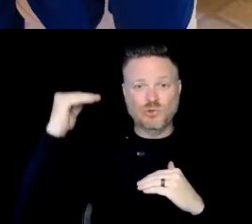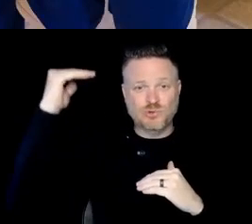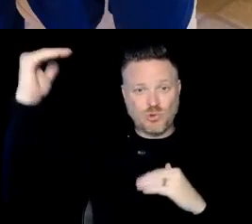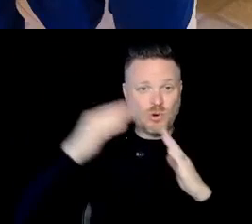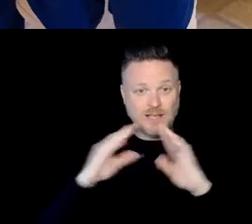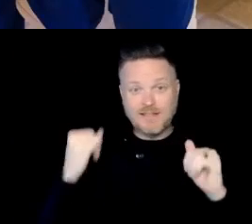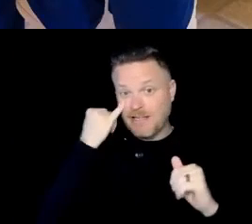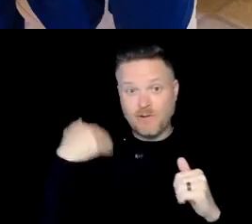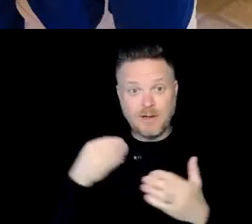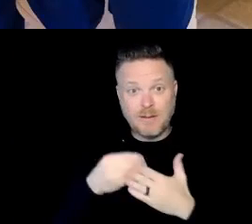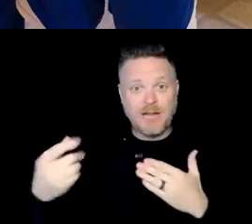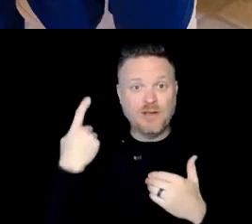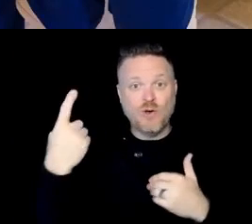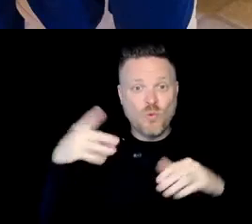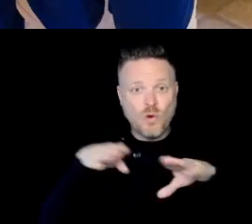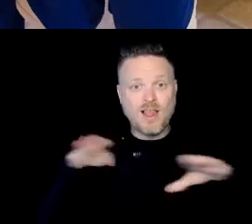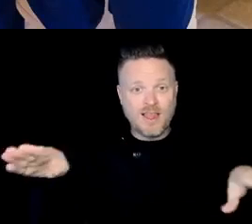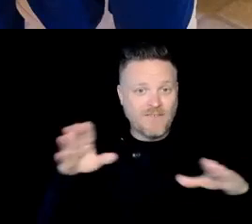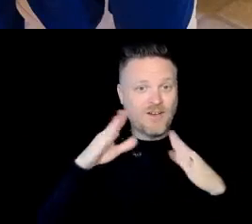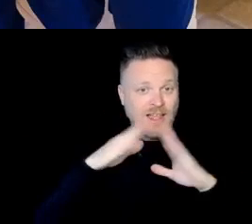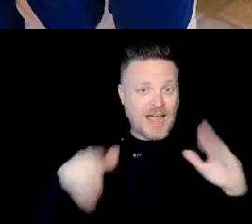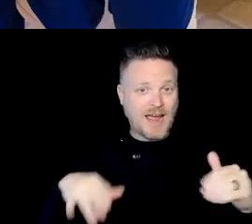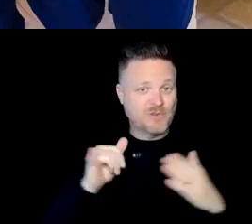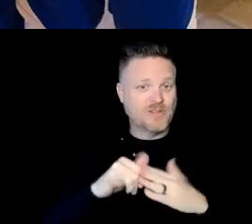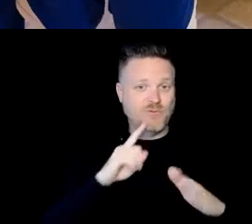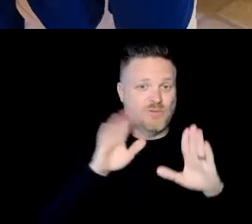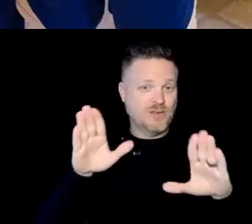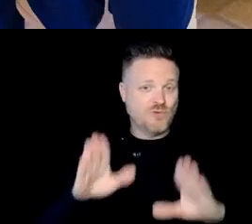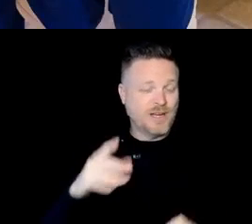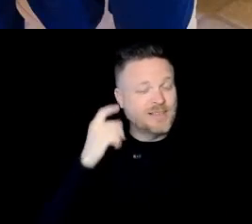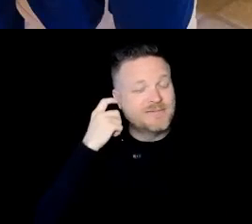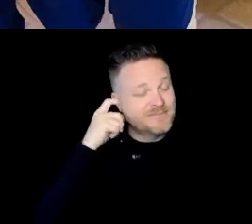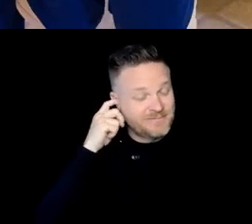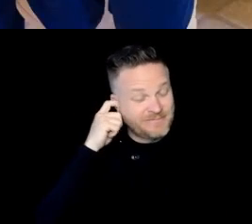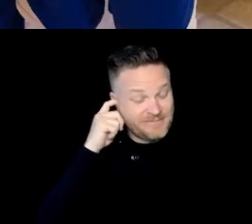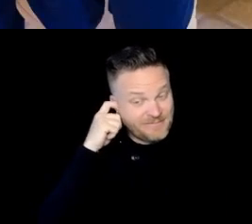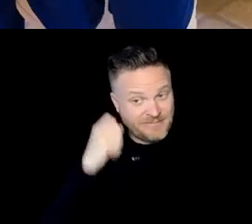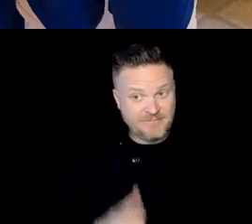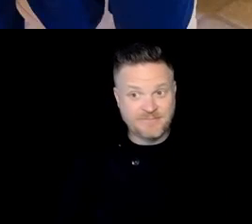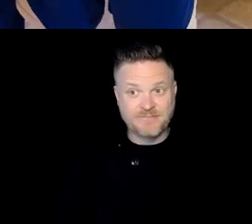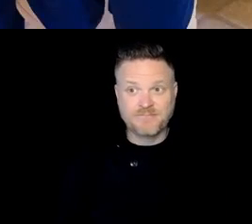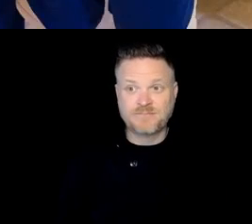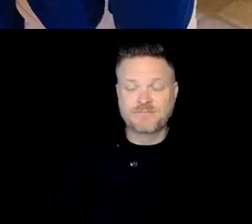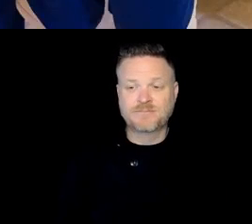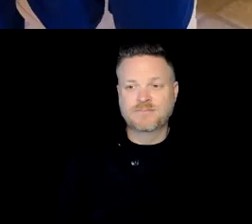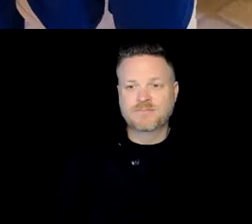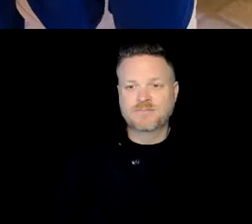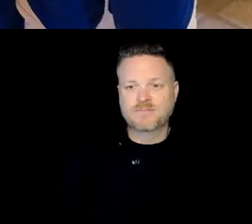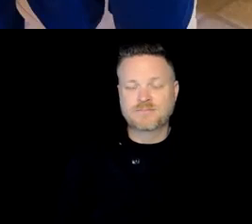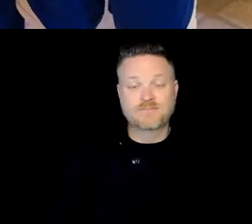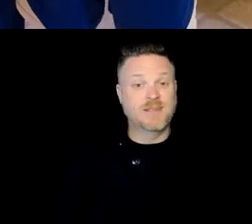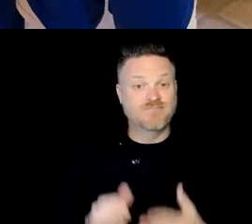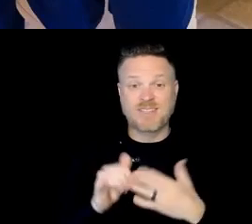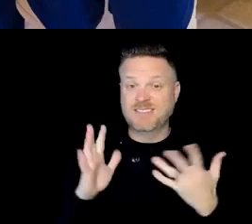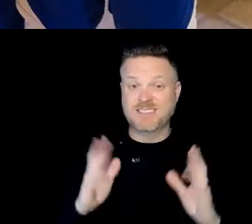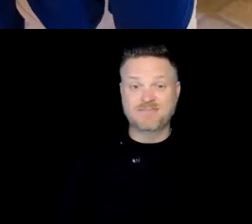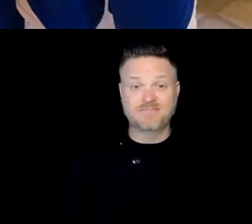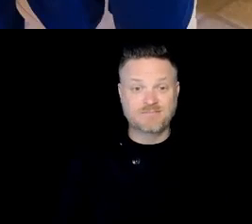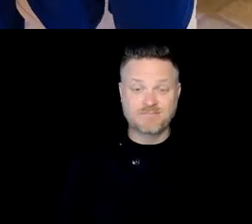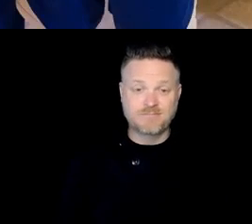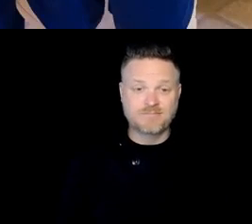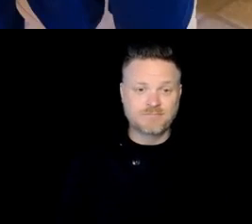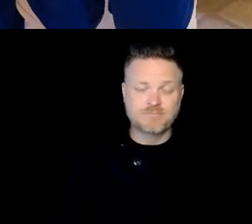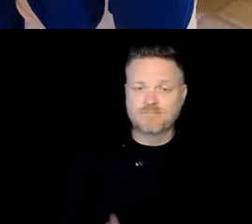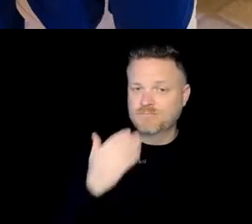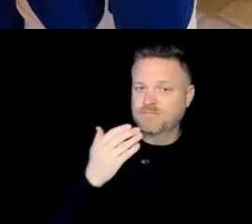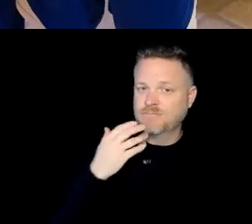one level, that would be great. That's that. >> Thank you, Hillary. Really appreciate it.